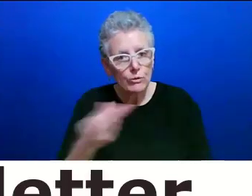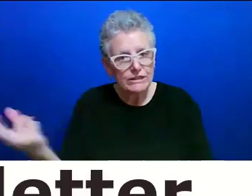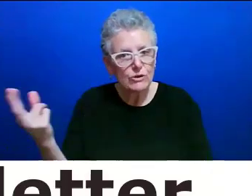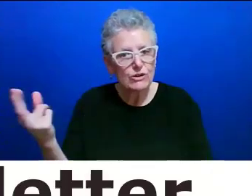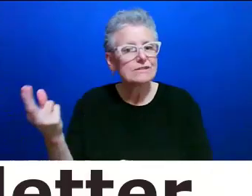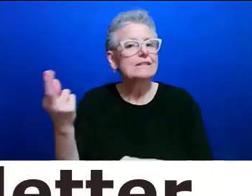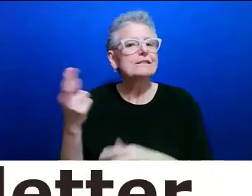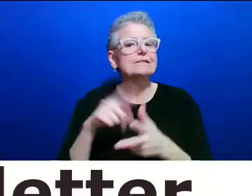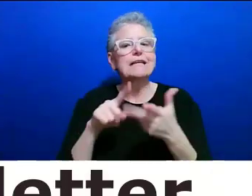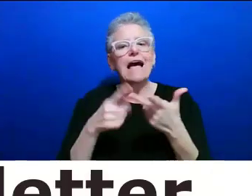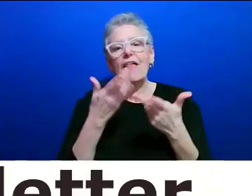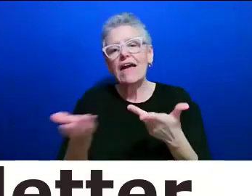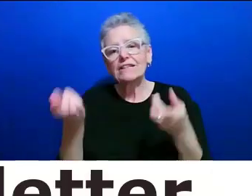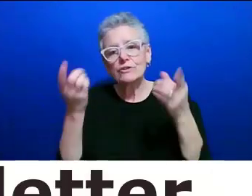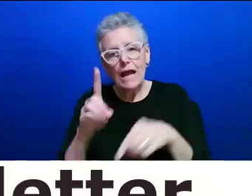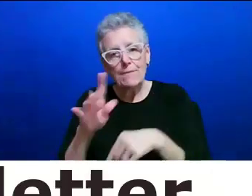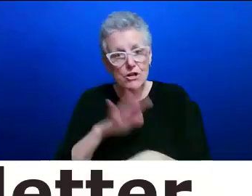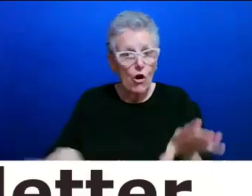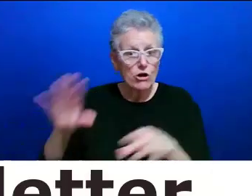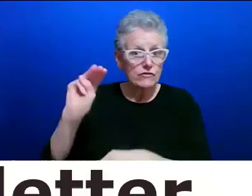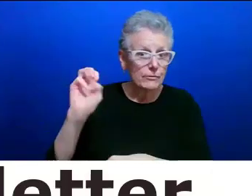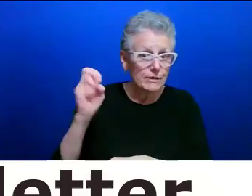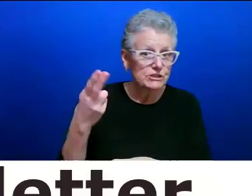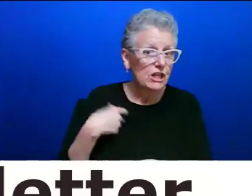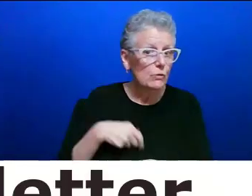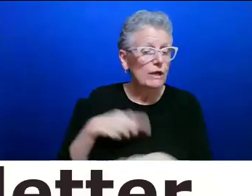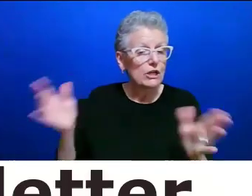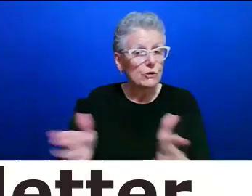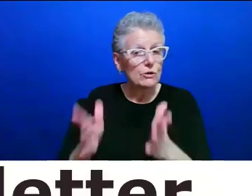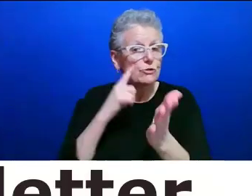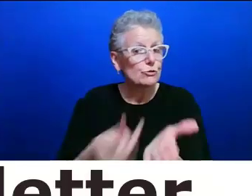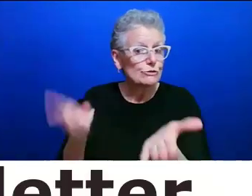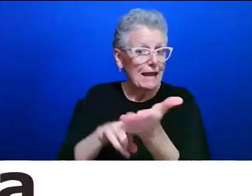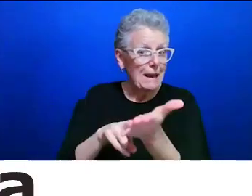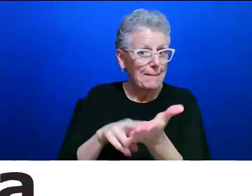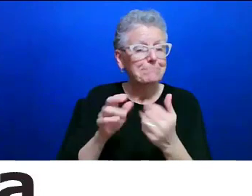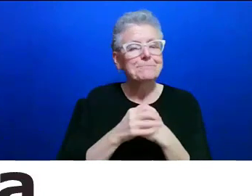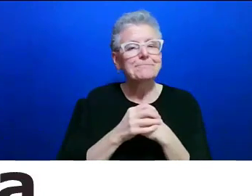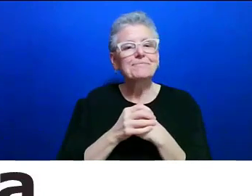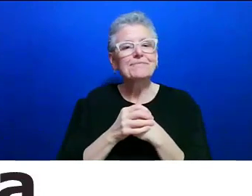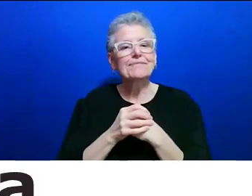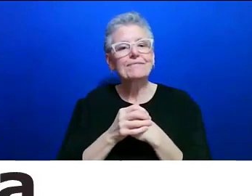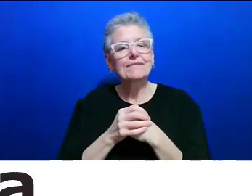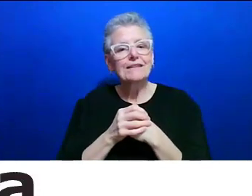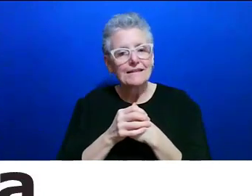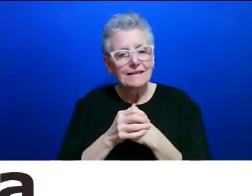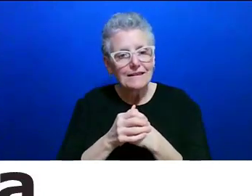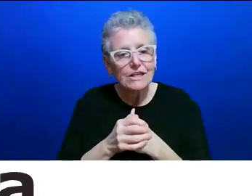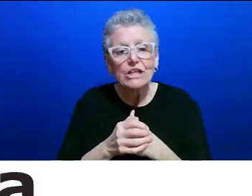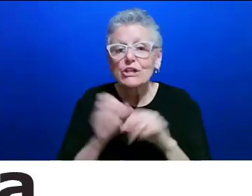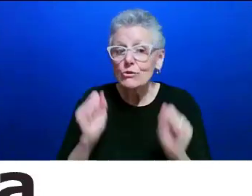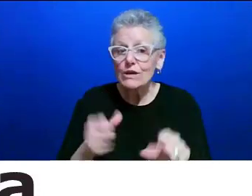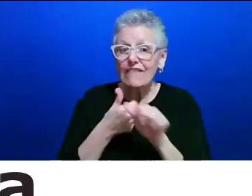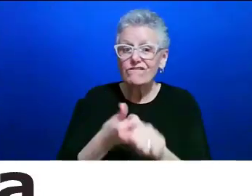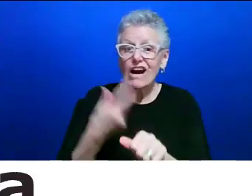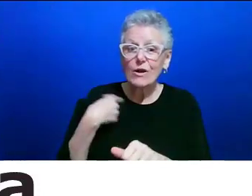throughout the state. So we encourage you to sign up. You can follow us on social media.